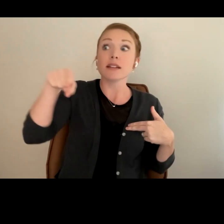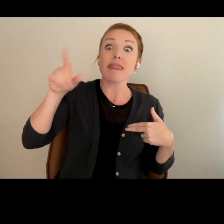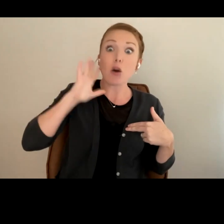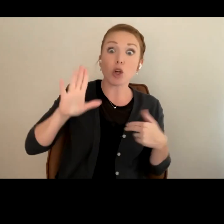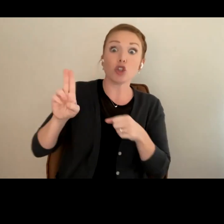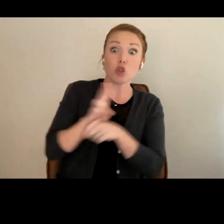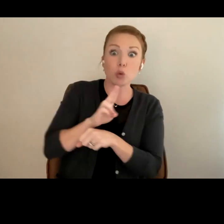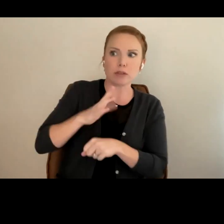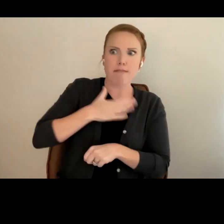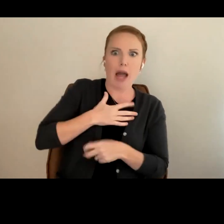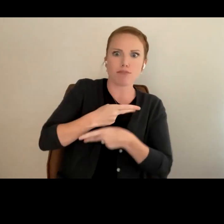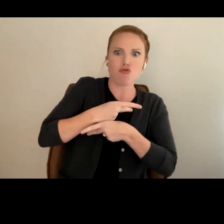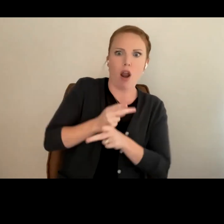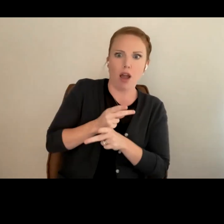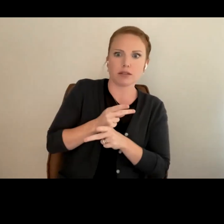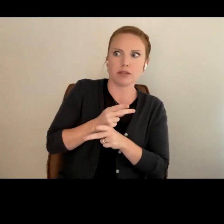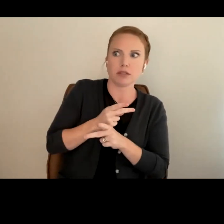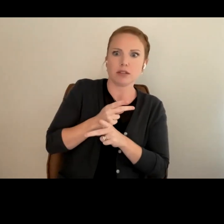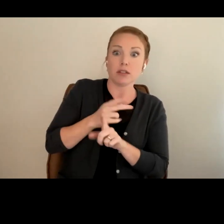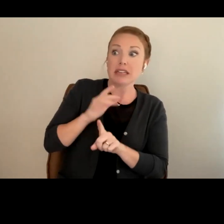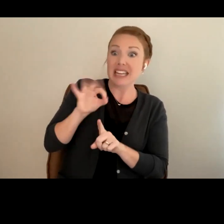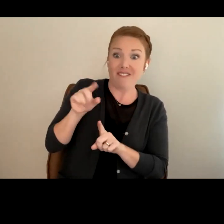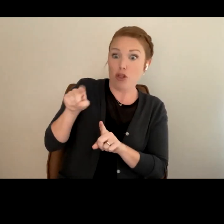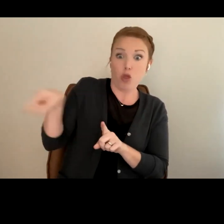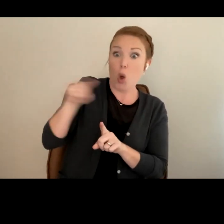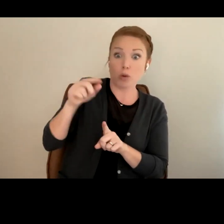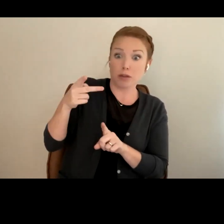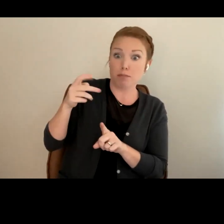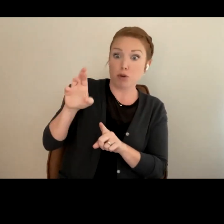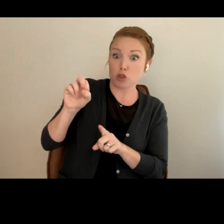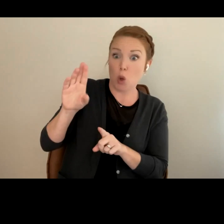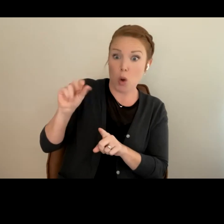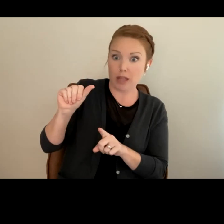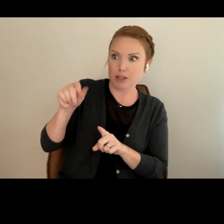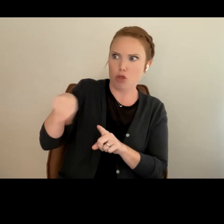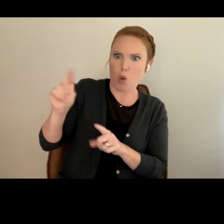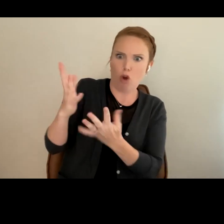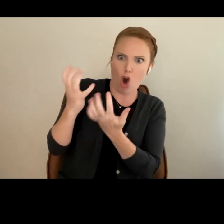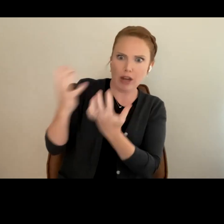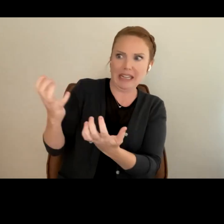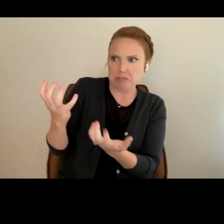If your personas don't include anybody with a disability, than the ripple of that is actually